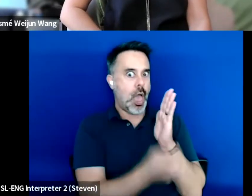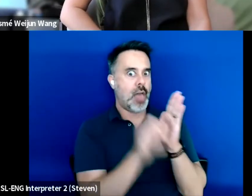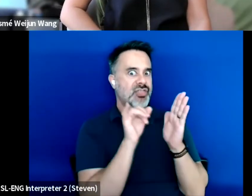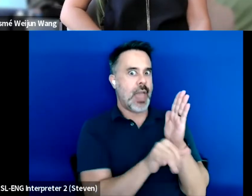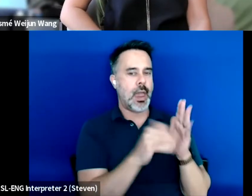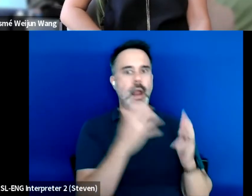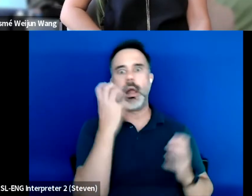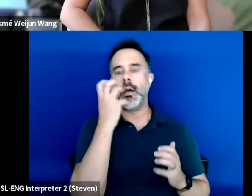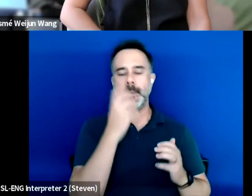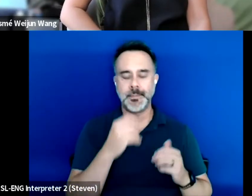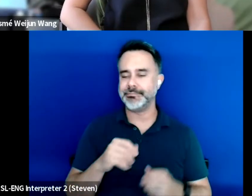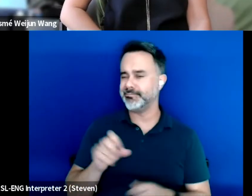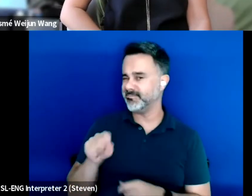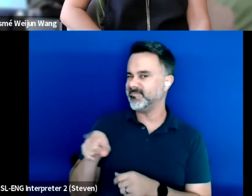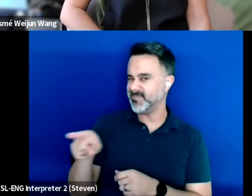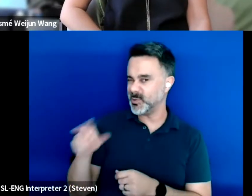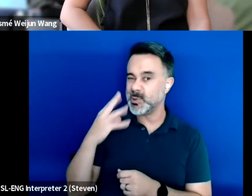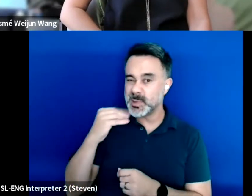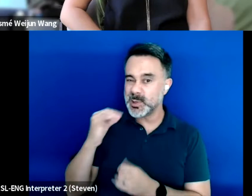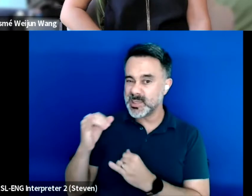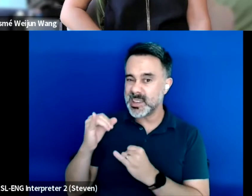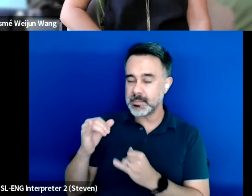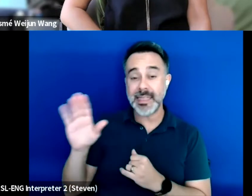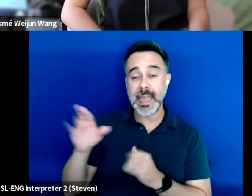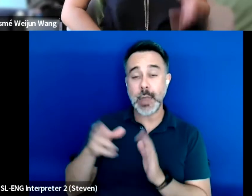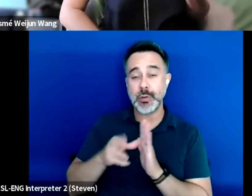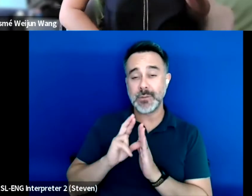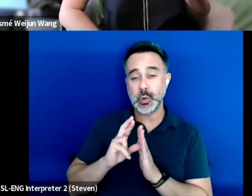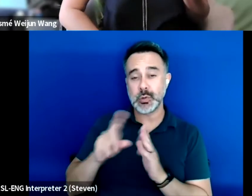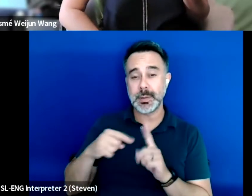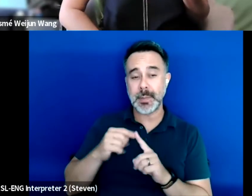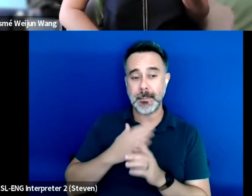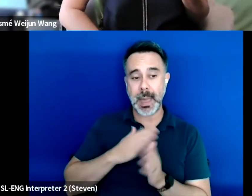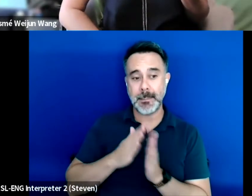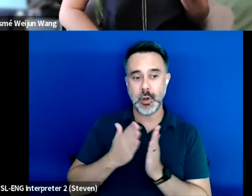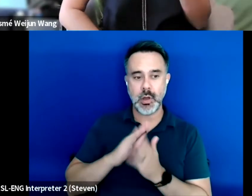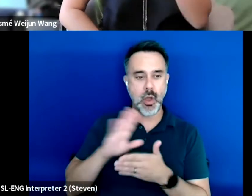Like -- >> I'm covering face in horror. thanks, New York Times.